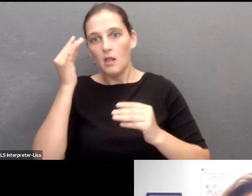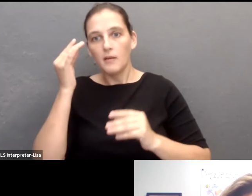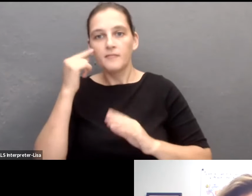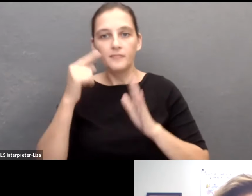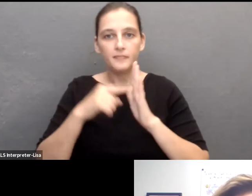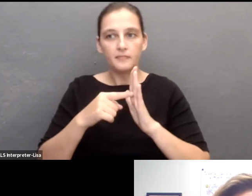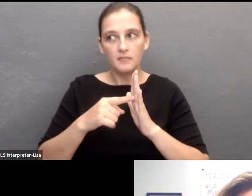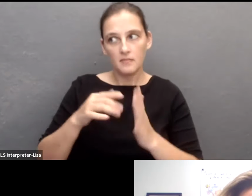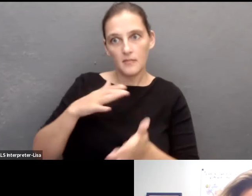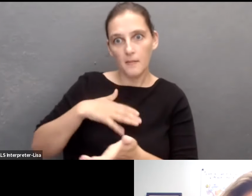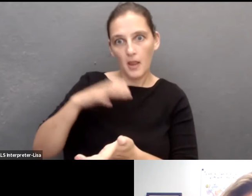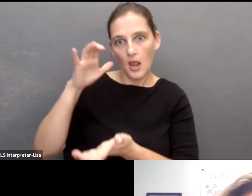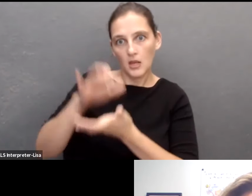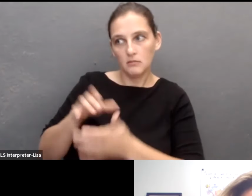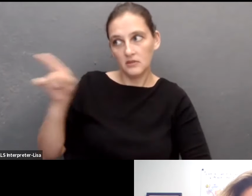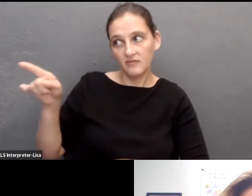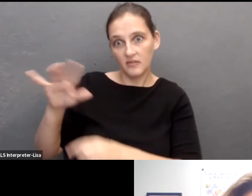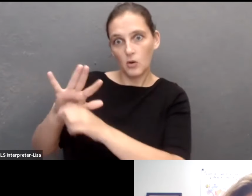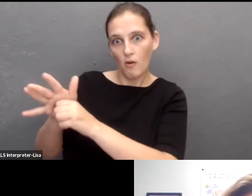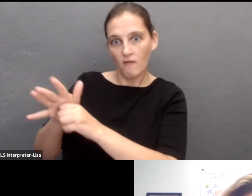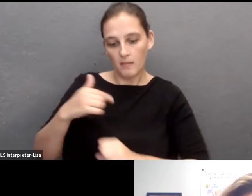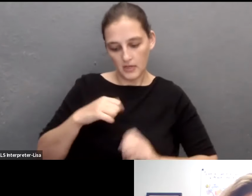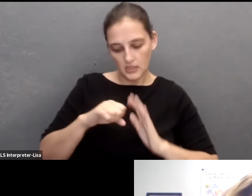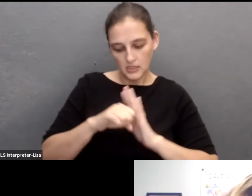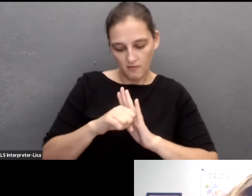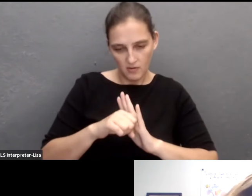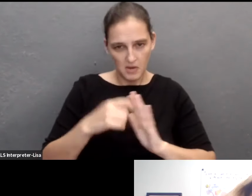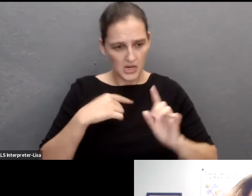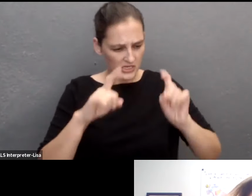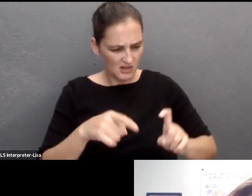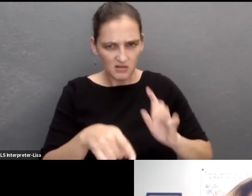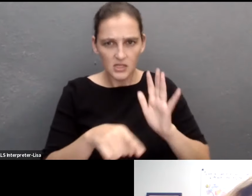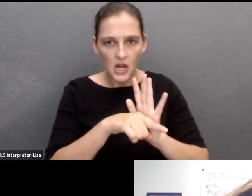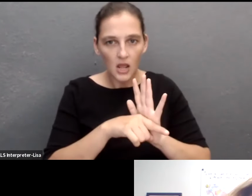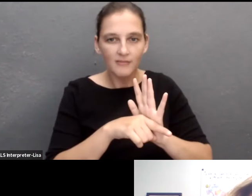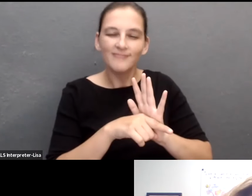spouse has COVID. I have symptoms of, my test is negative, that you probably have COVID,